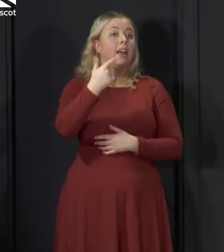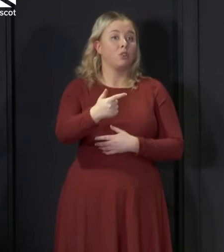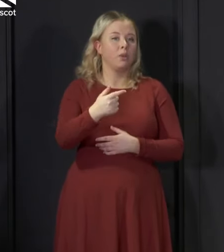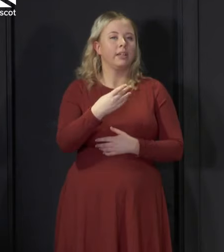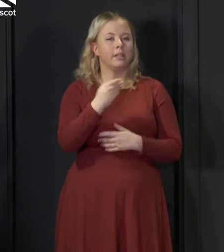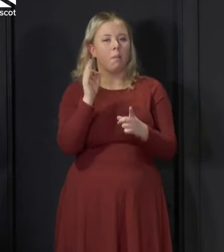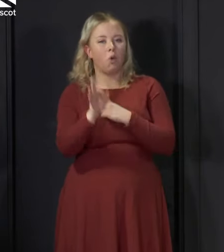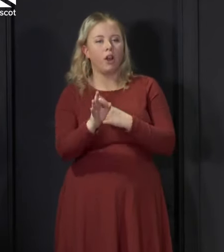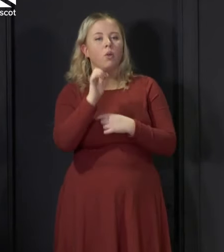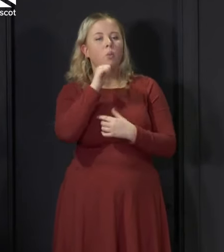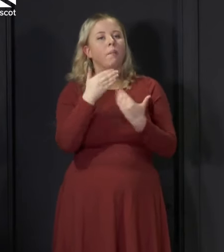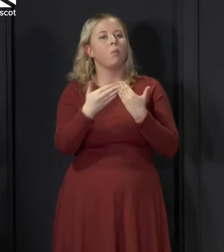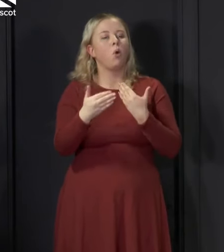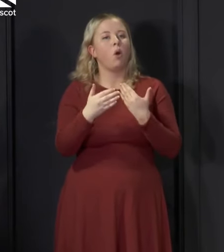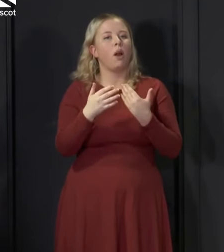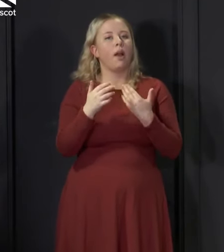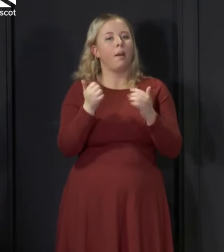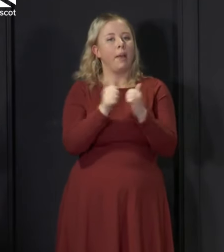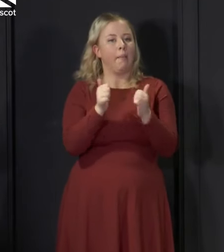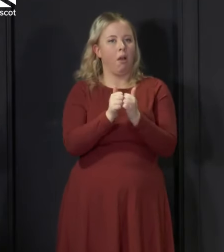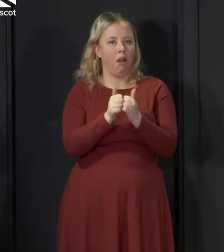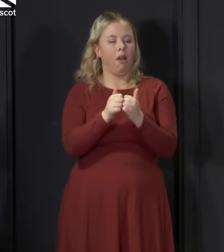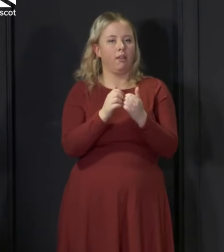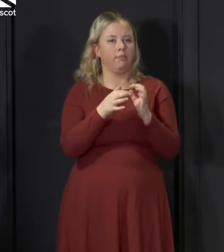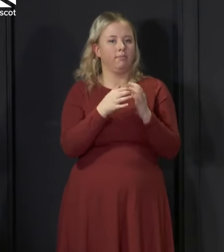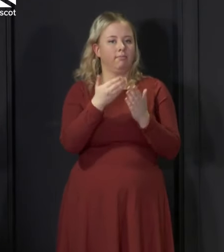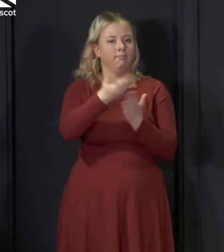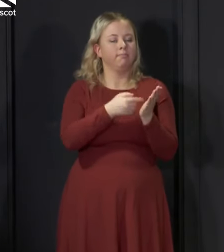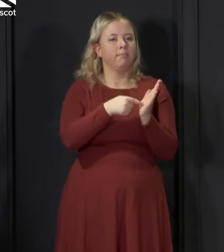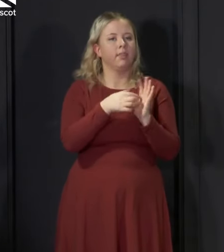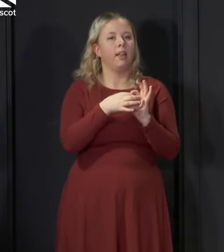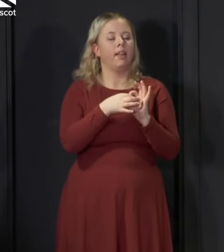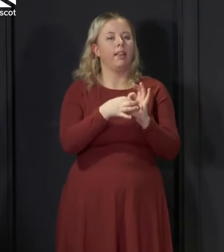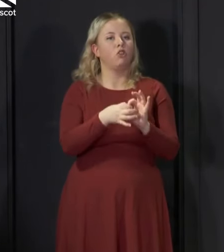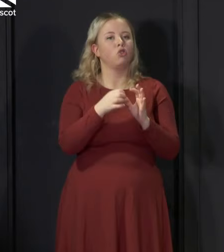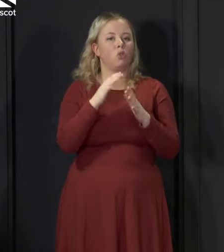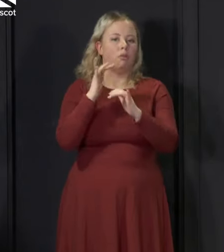point we will set out a paper on test, trace, isolate, trying to deepen peoples understanding